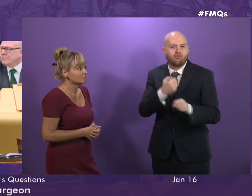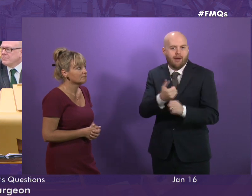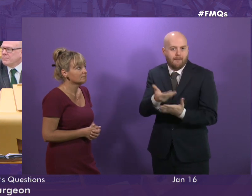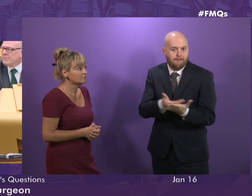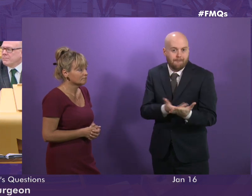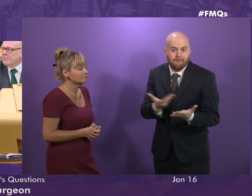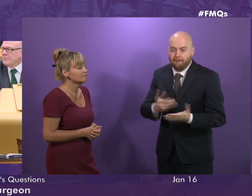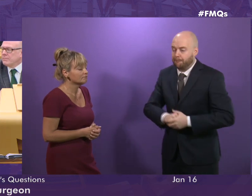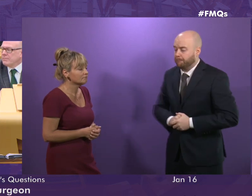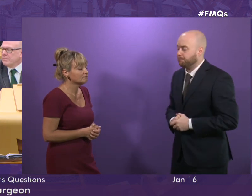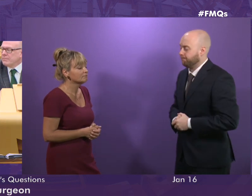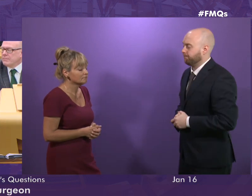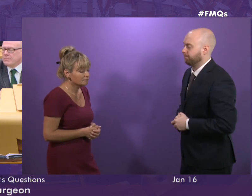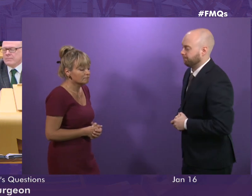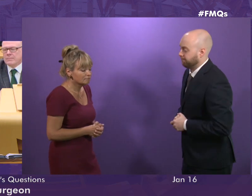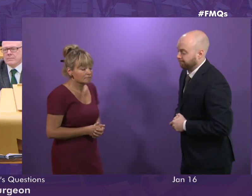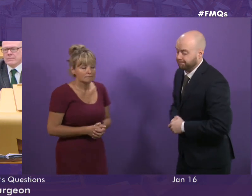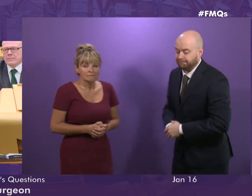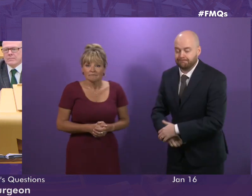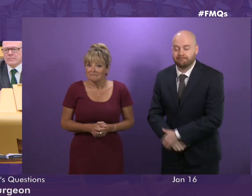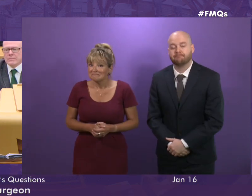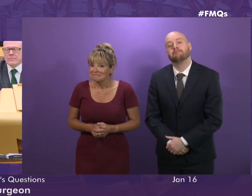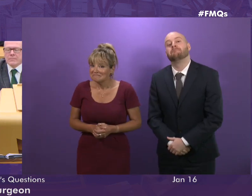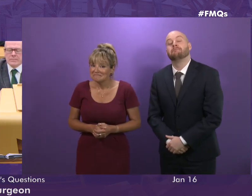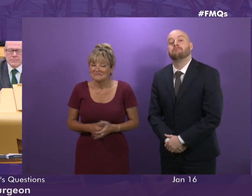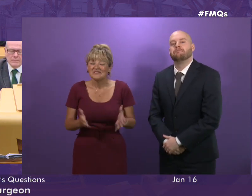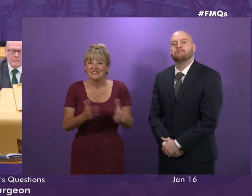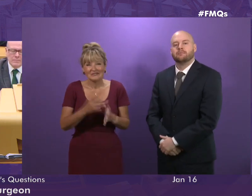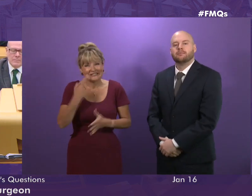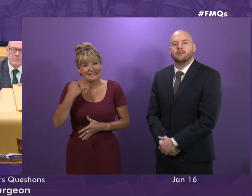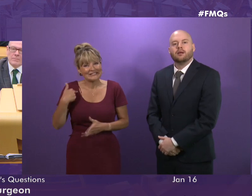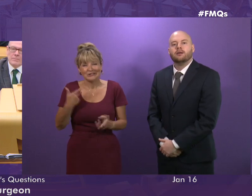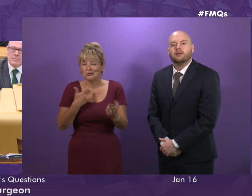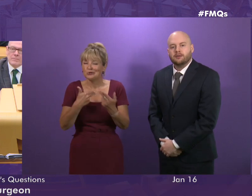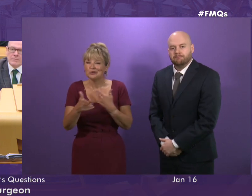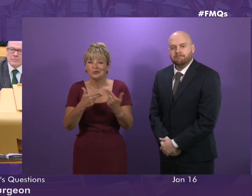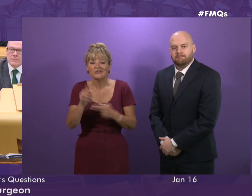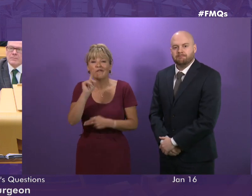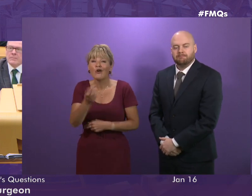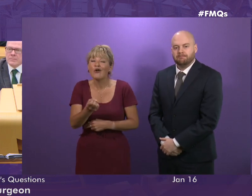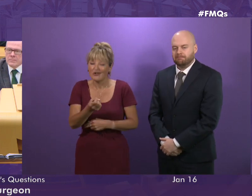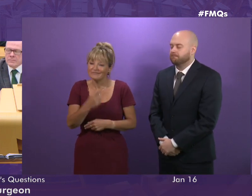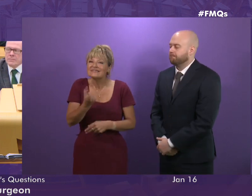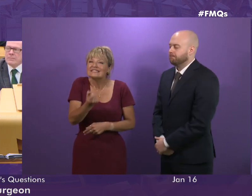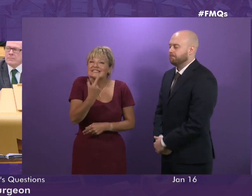Yesterday’s news about those drug trials for MND was fantastic; I think that everybody